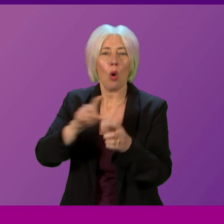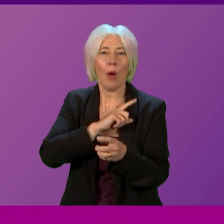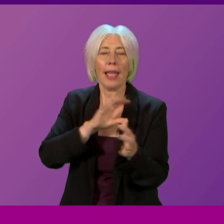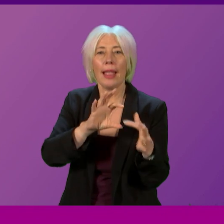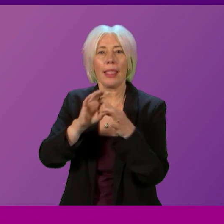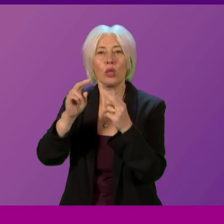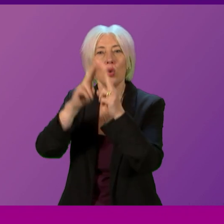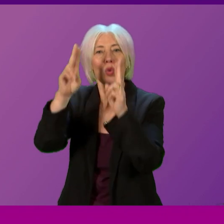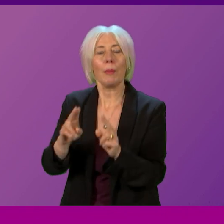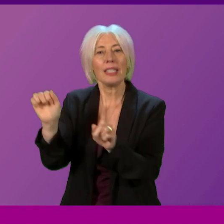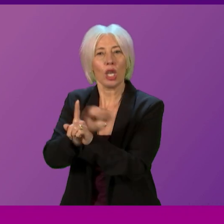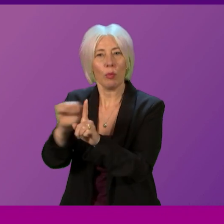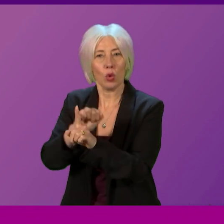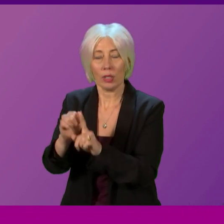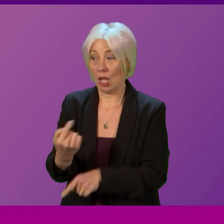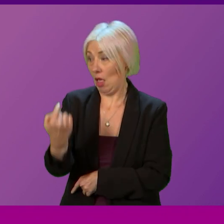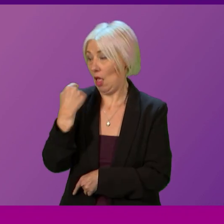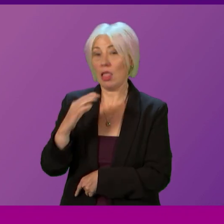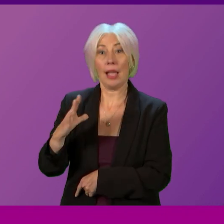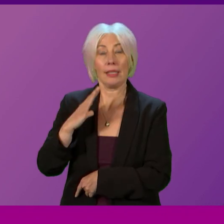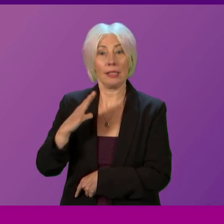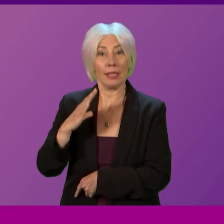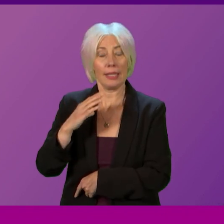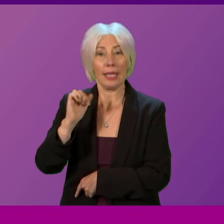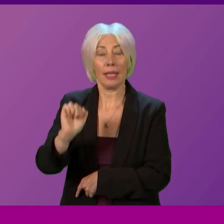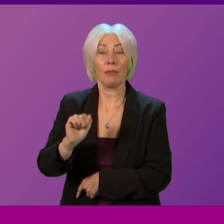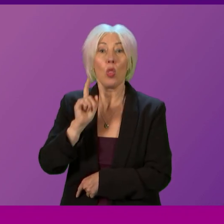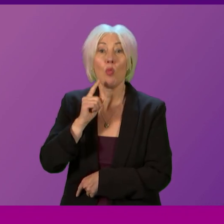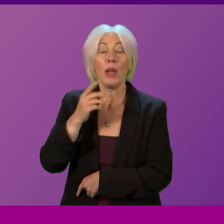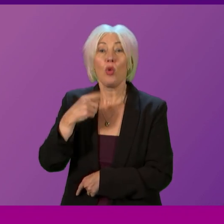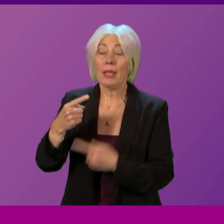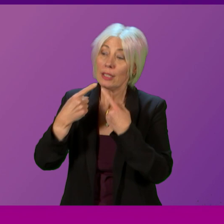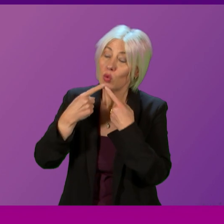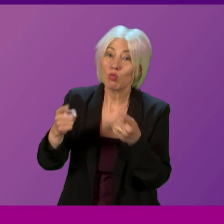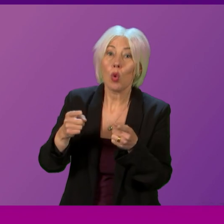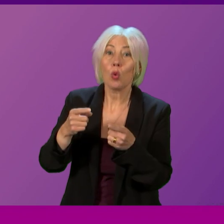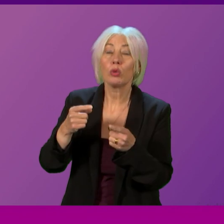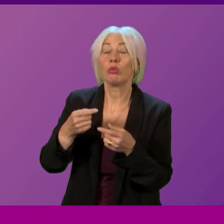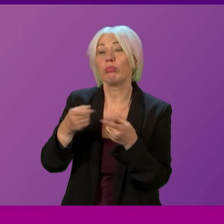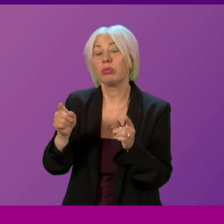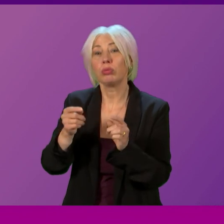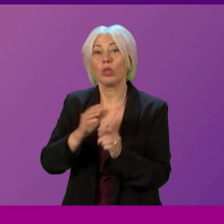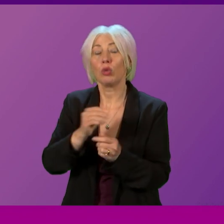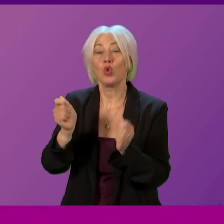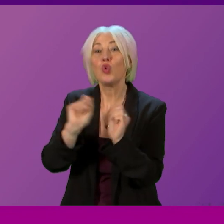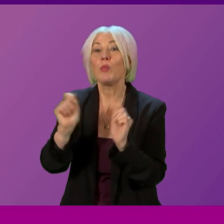Last Sunday, the Sunday Post revealed that, sadly, Adrienne has since passed away. Her solicitor said: